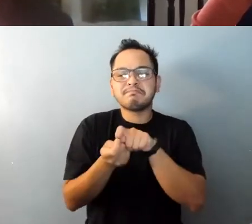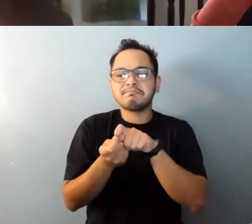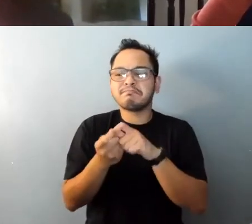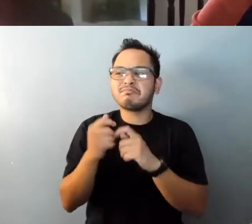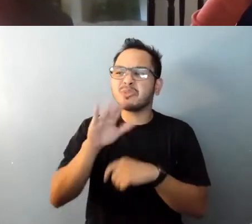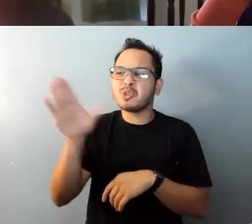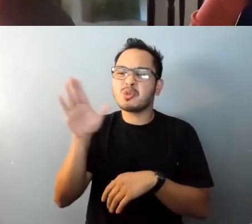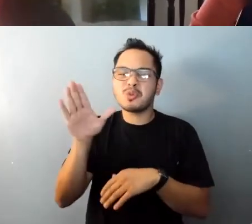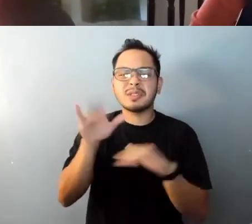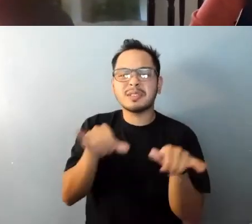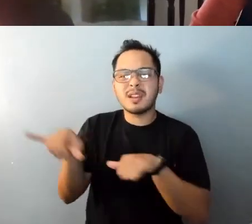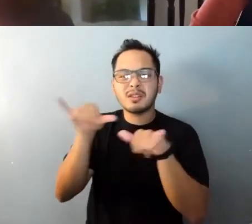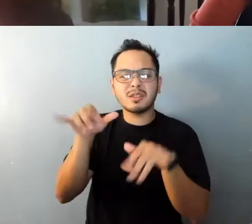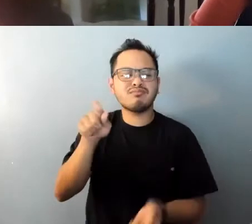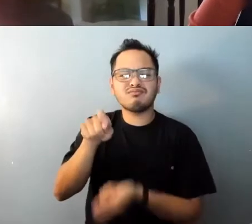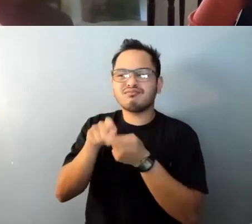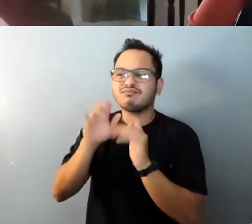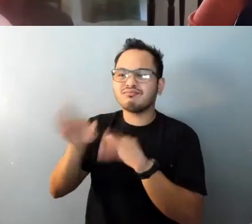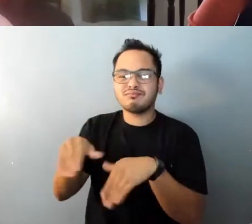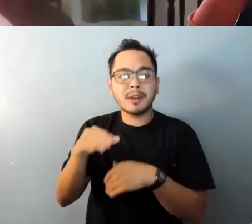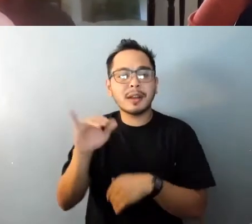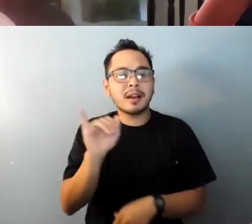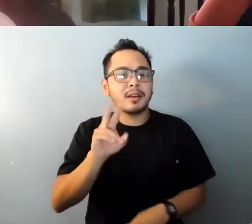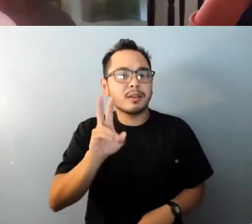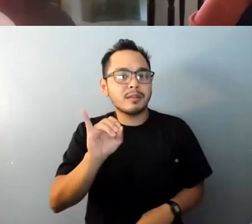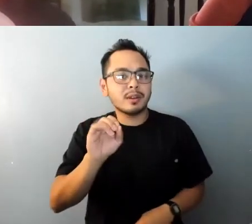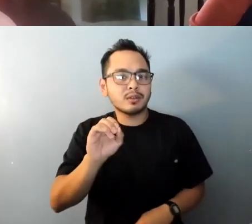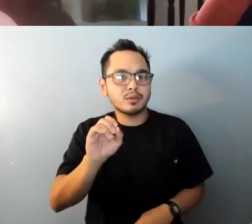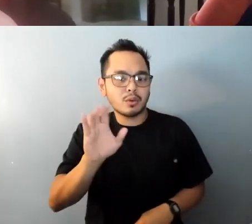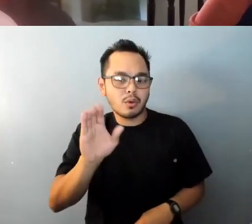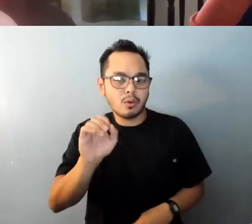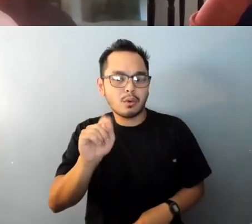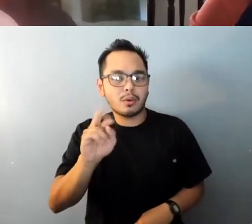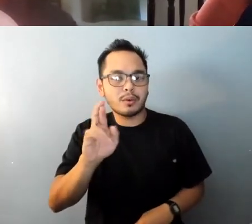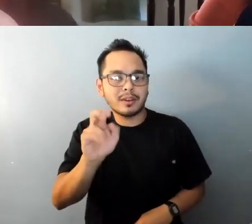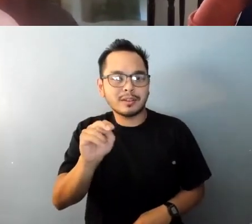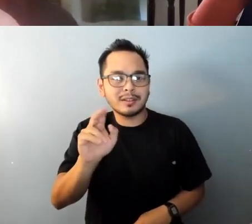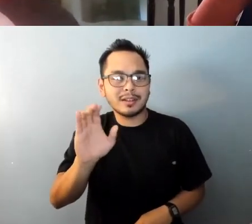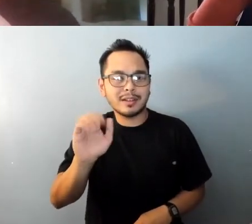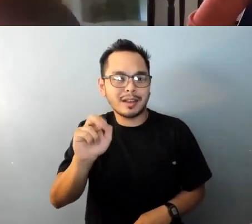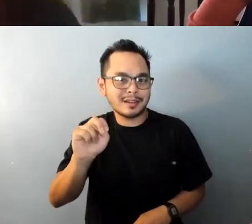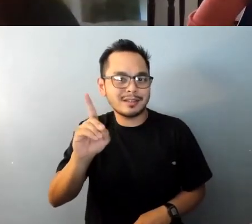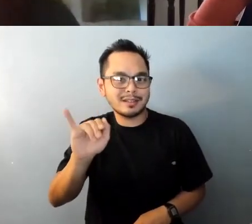in the case of this, you come up through K-12 and you are told Austin and Dickens etc.,